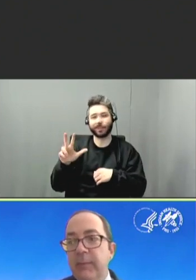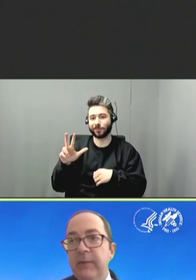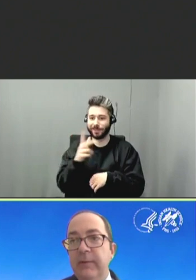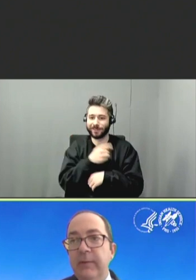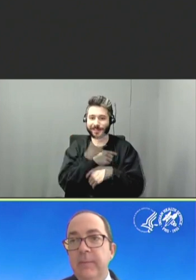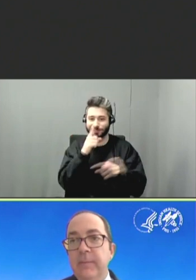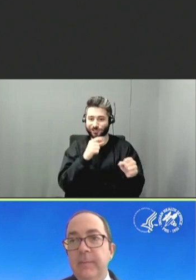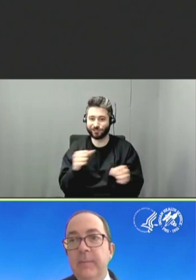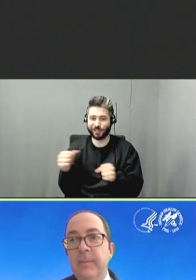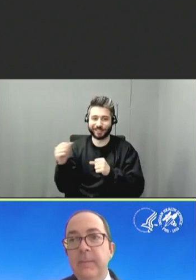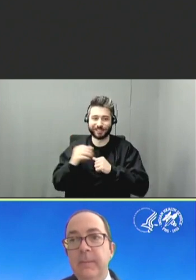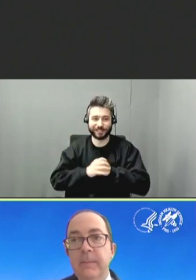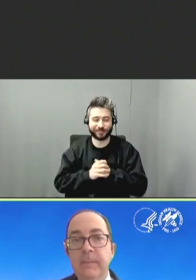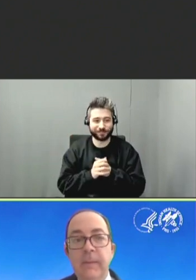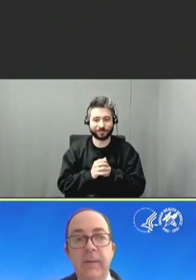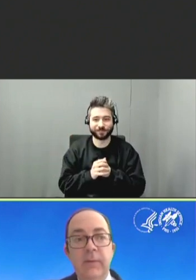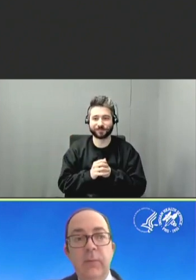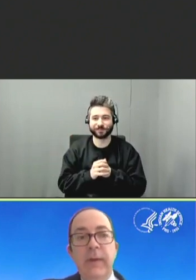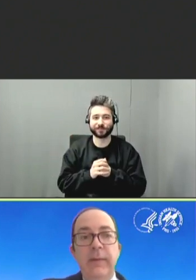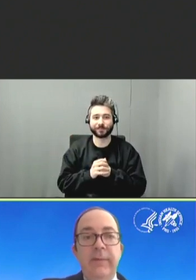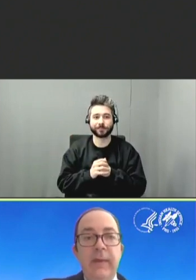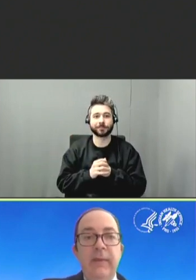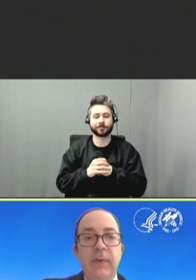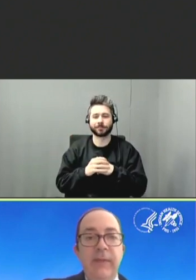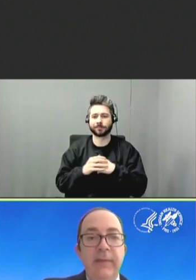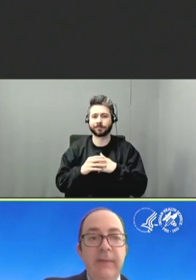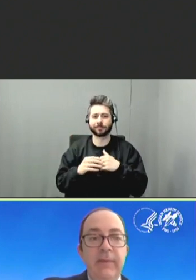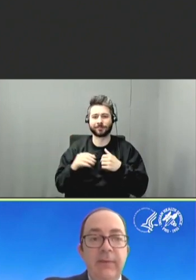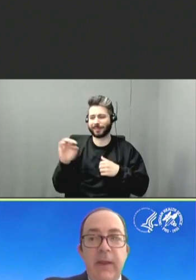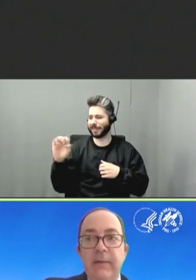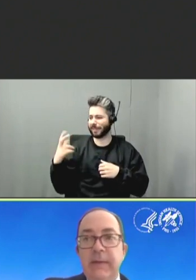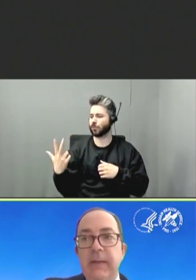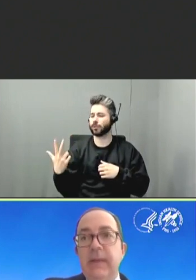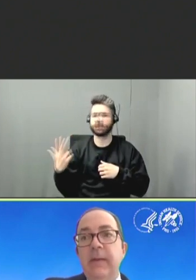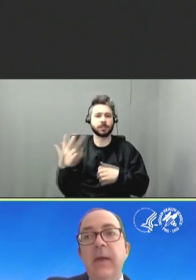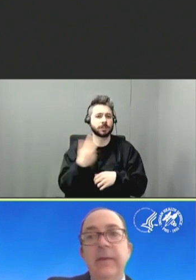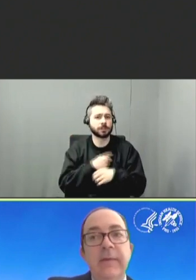Next slide, please. So, what is the E3 vaccine strategy?